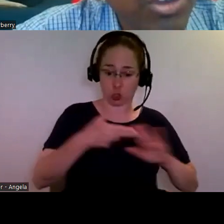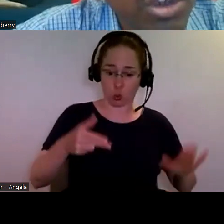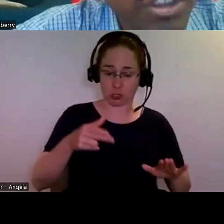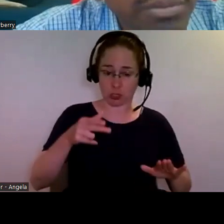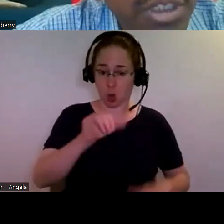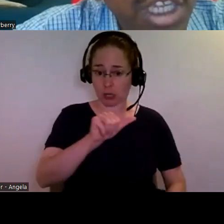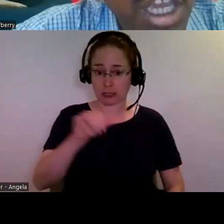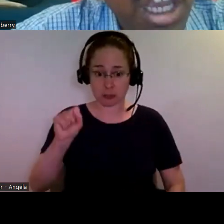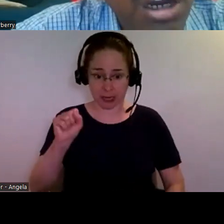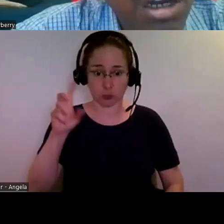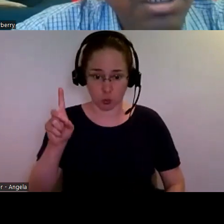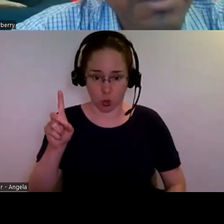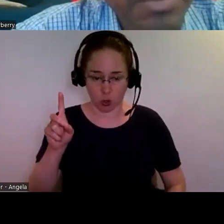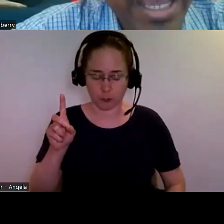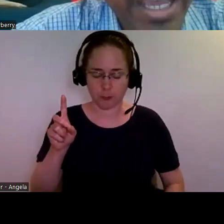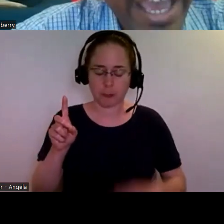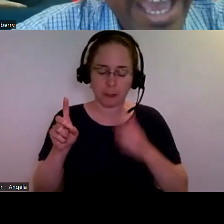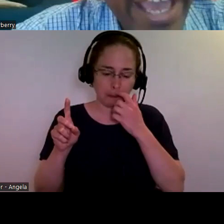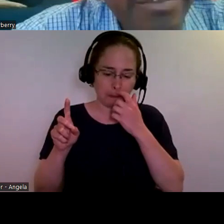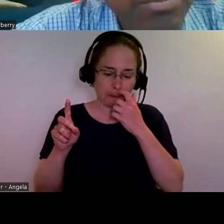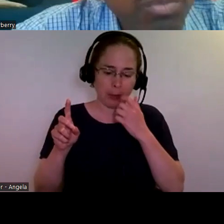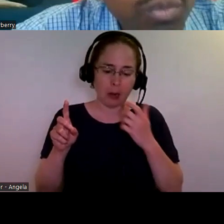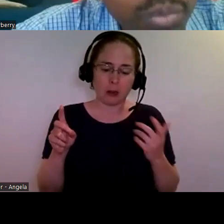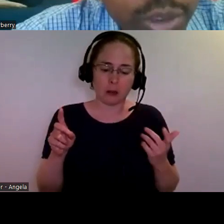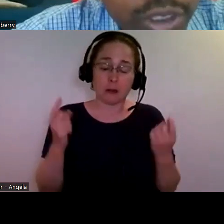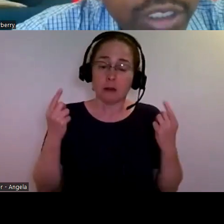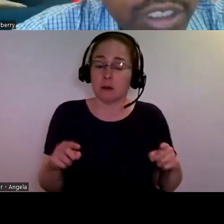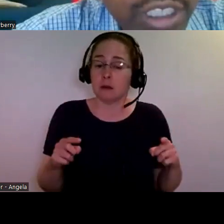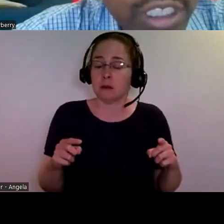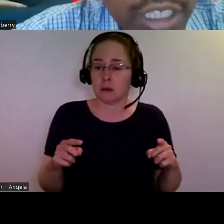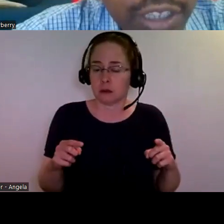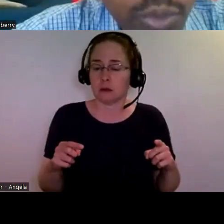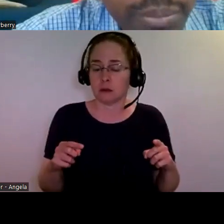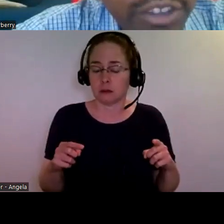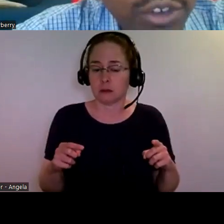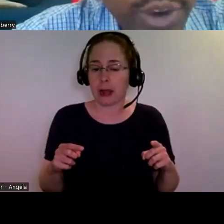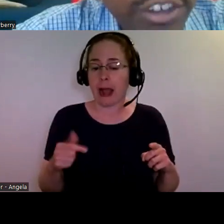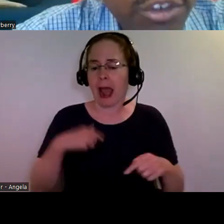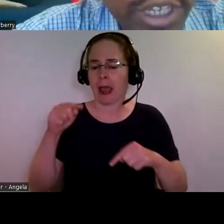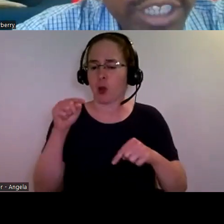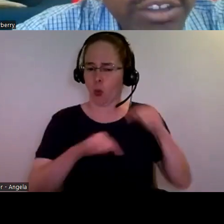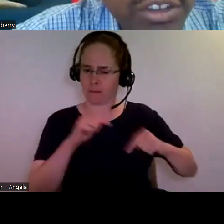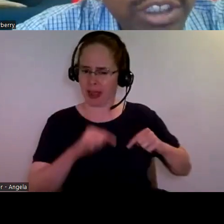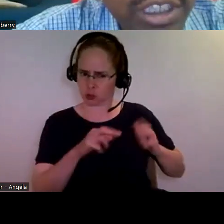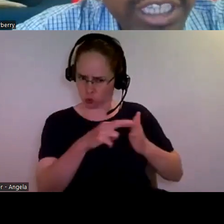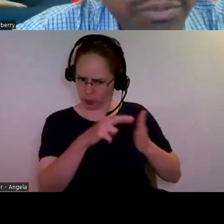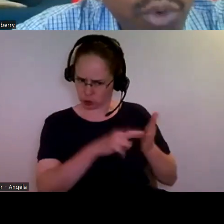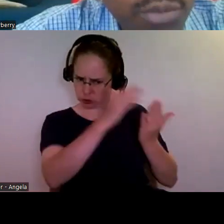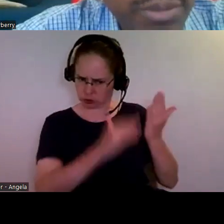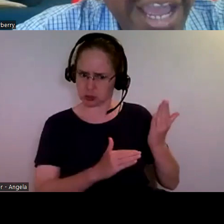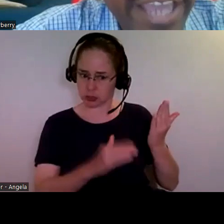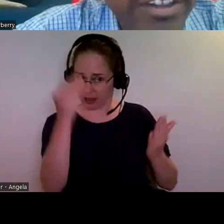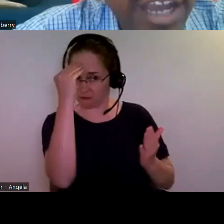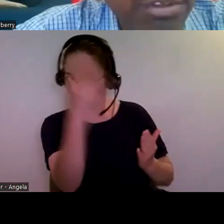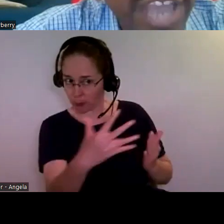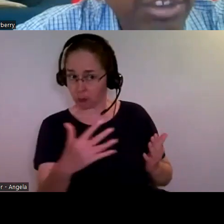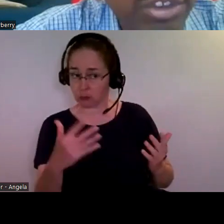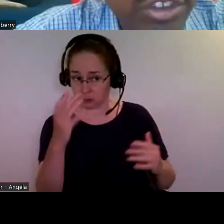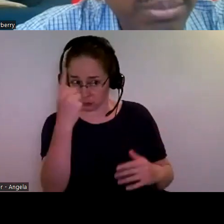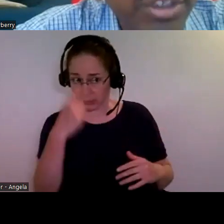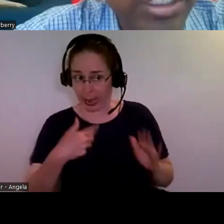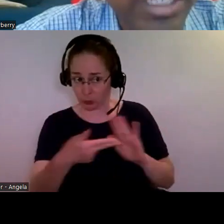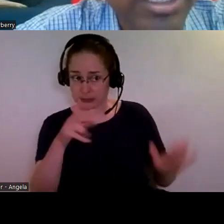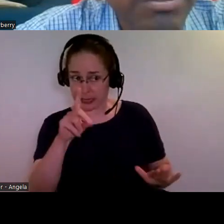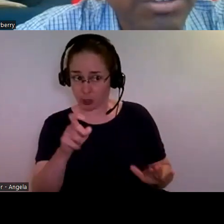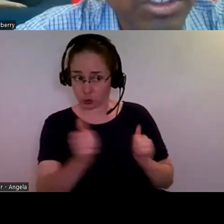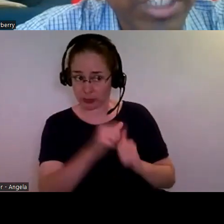disorder, I went back to the registry and informed them that I was diagnosed with disability, and